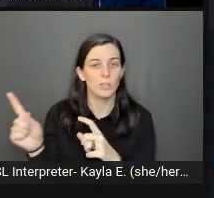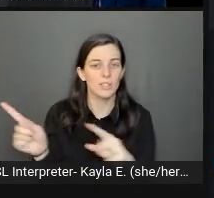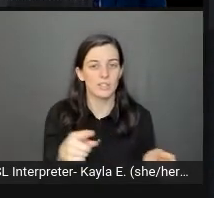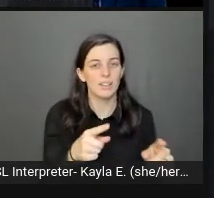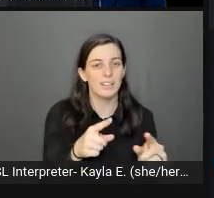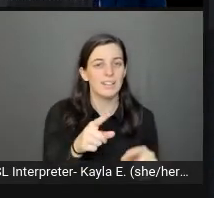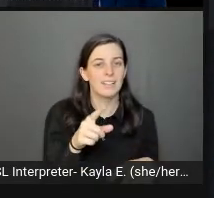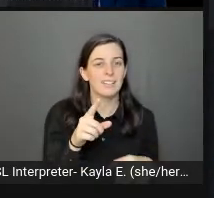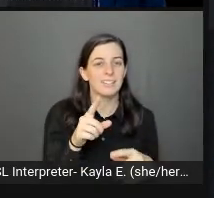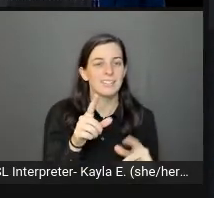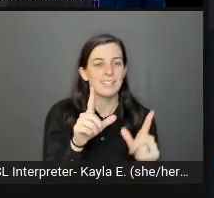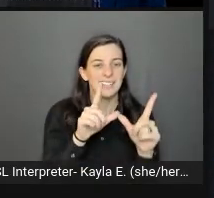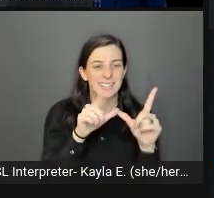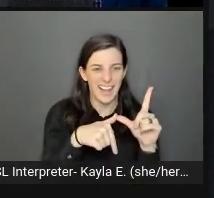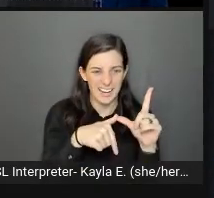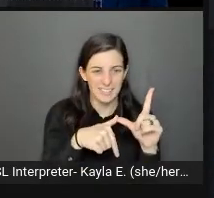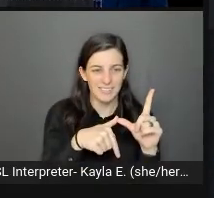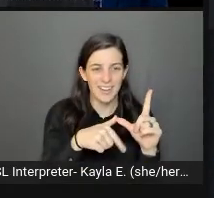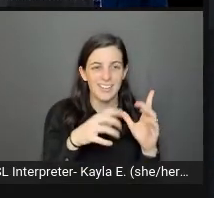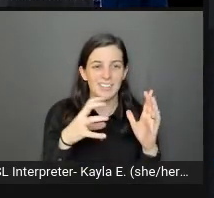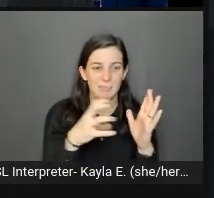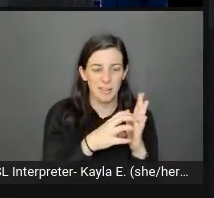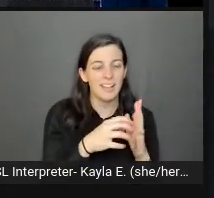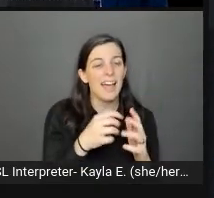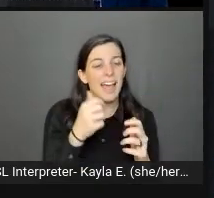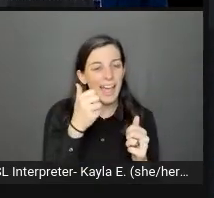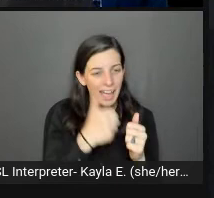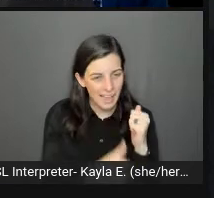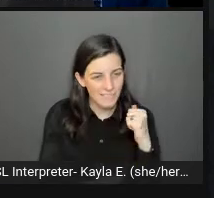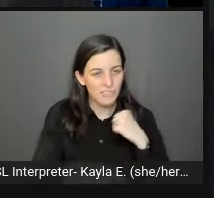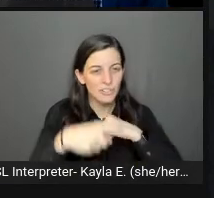This is a little bit annoying every time you deactivate Coblocks,